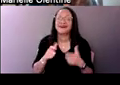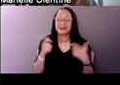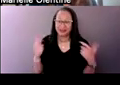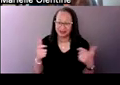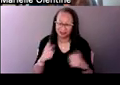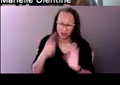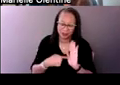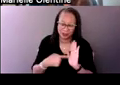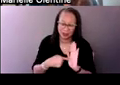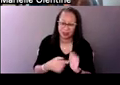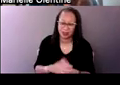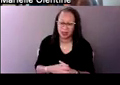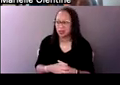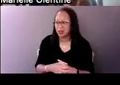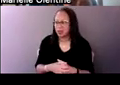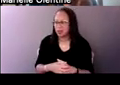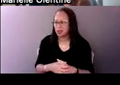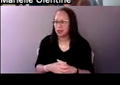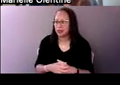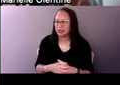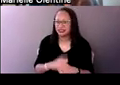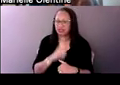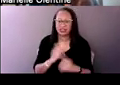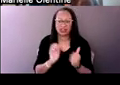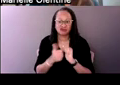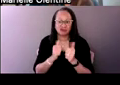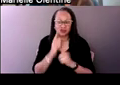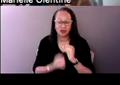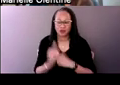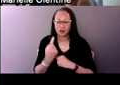producers and got a very low response date so that data is not in this survey.